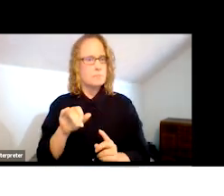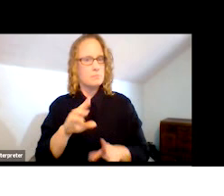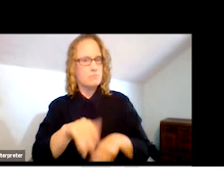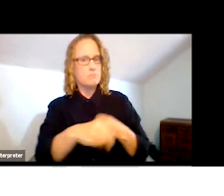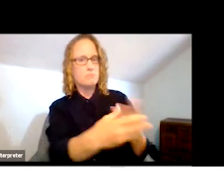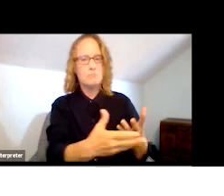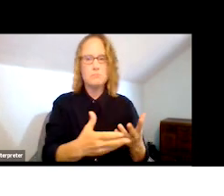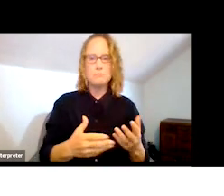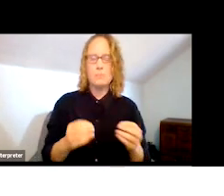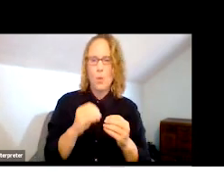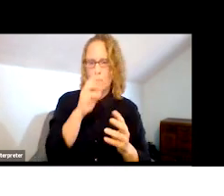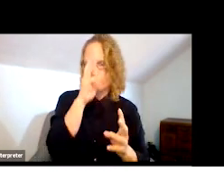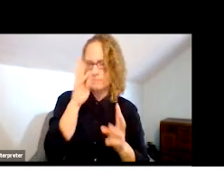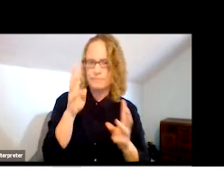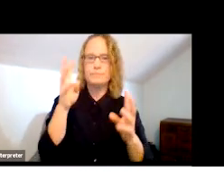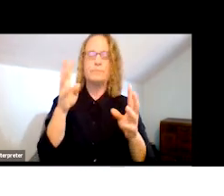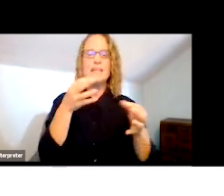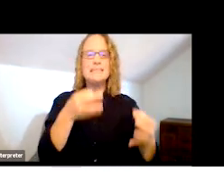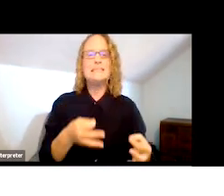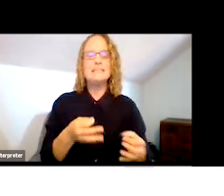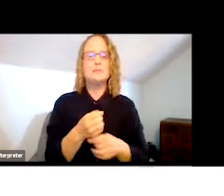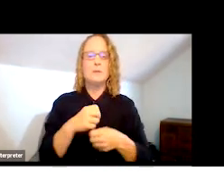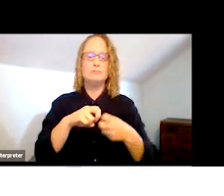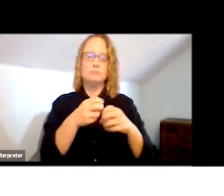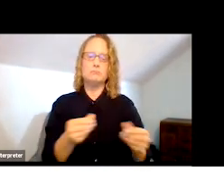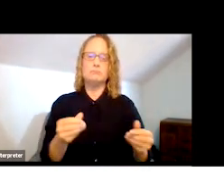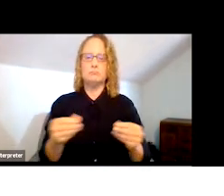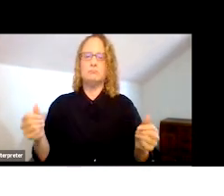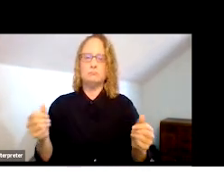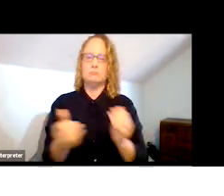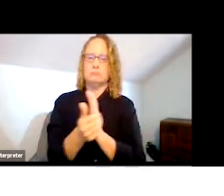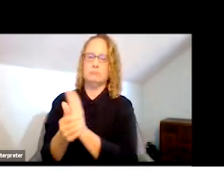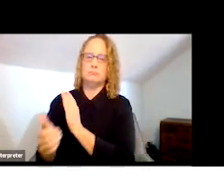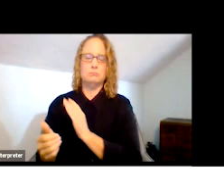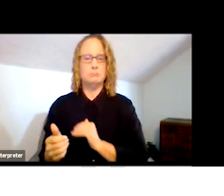that they're doing from mistakes that they've made. It allows them to be open to sharing new ideas